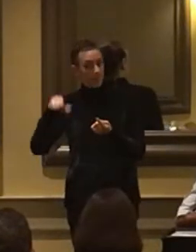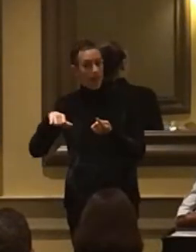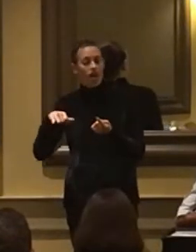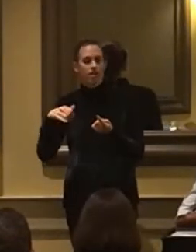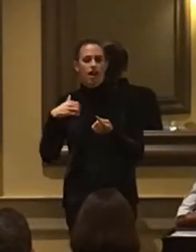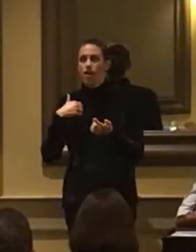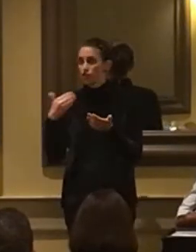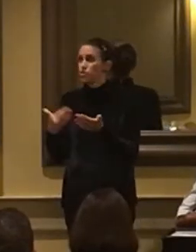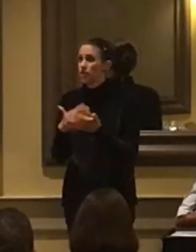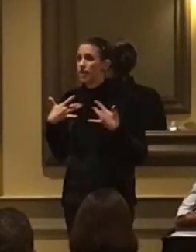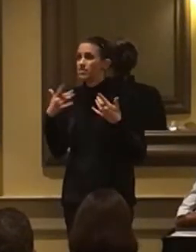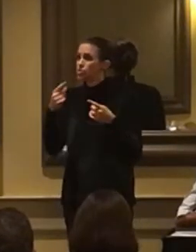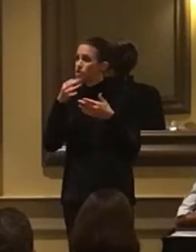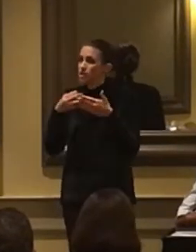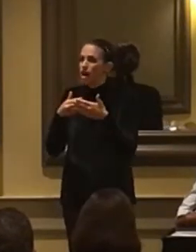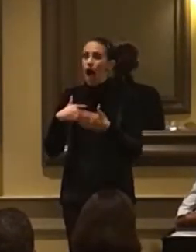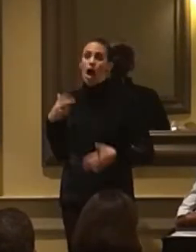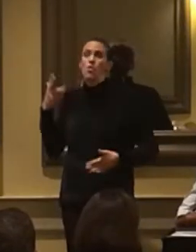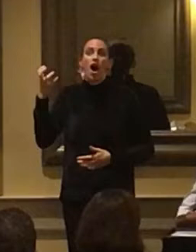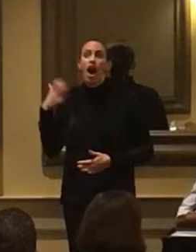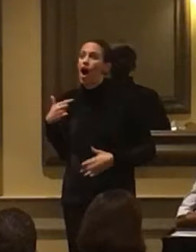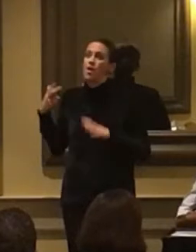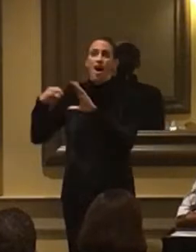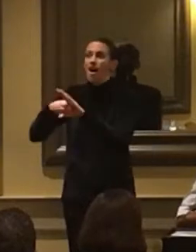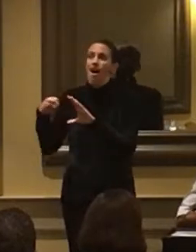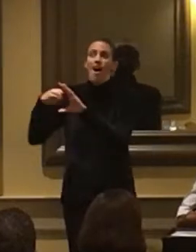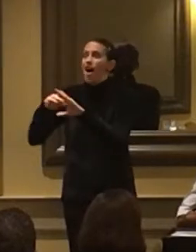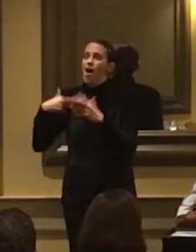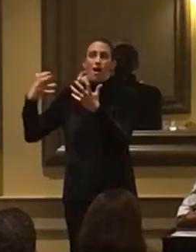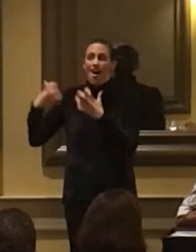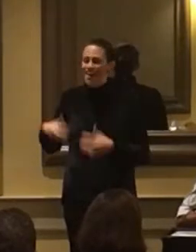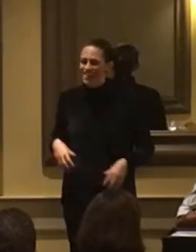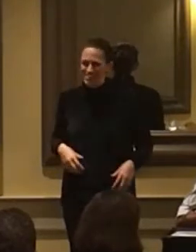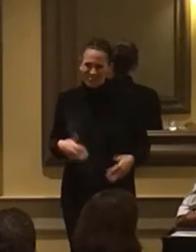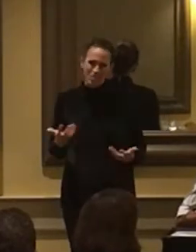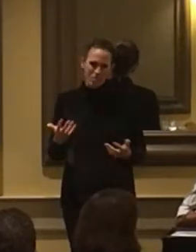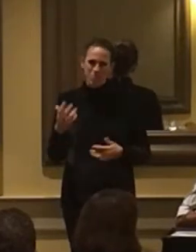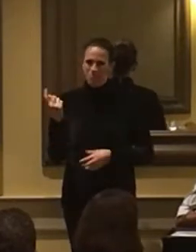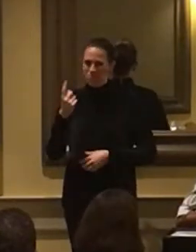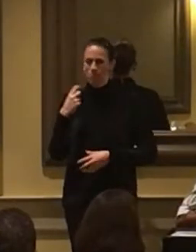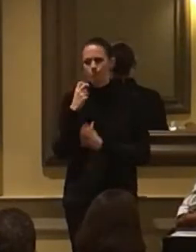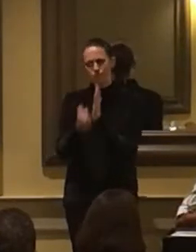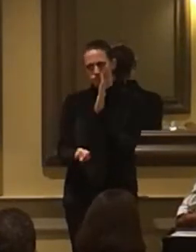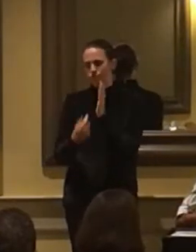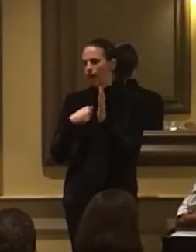I'm like "put me in, put me in, I want to go." So I just, I love immersing myself in the community.